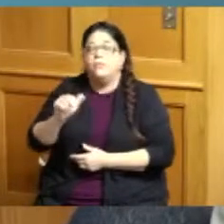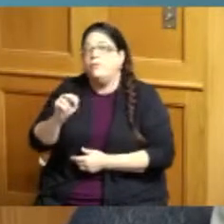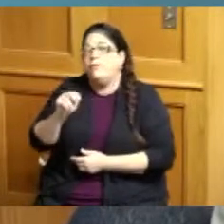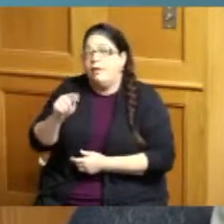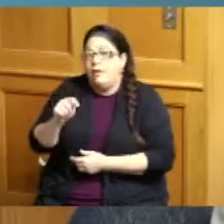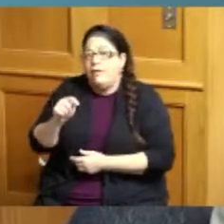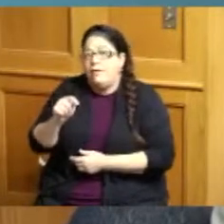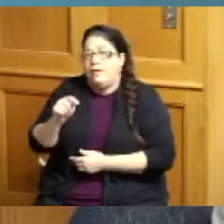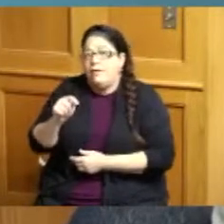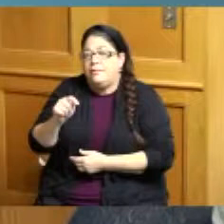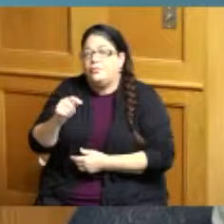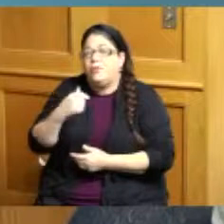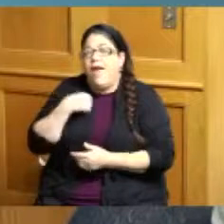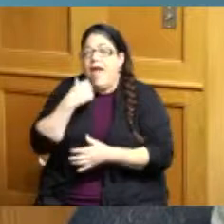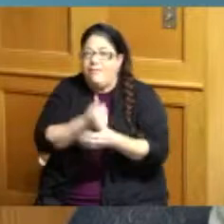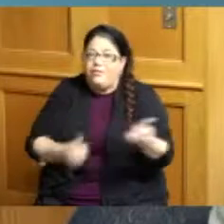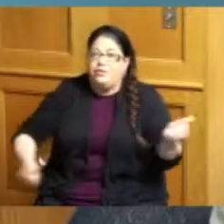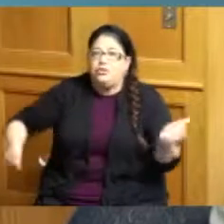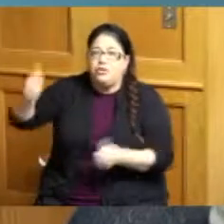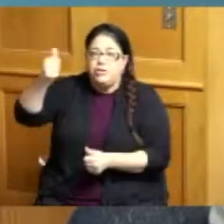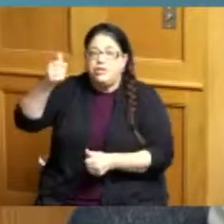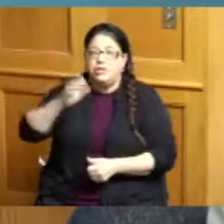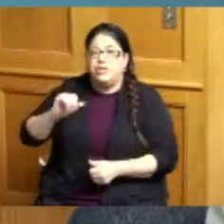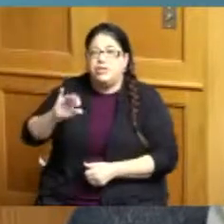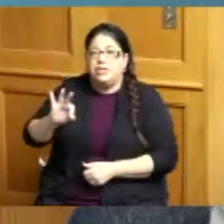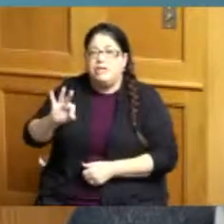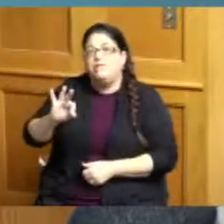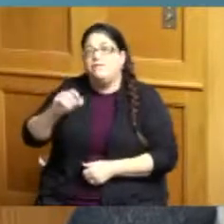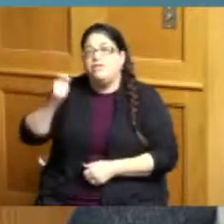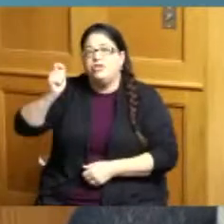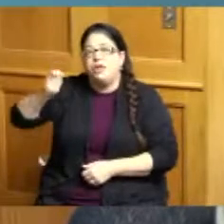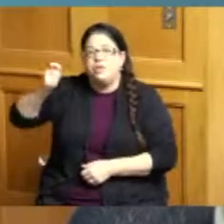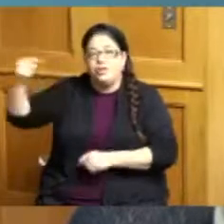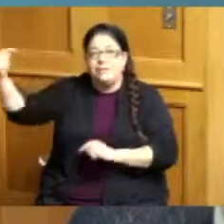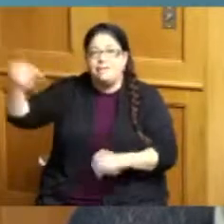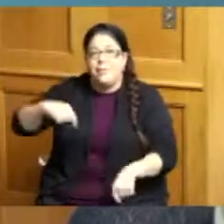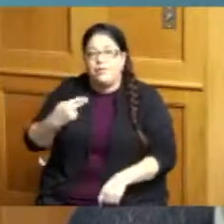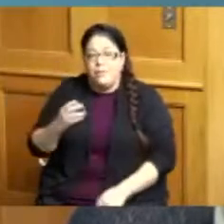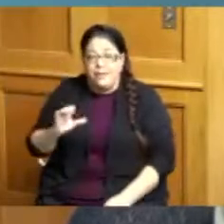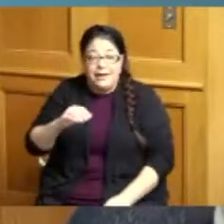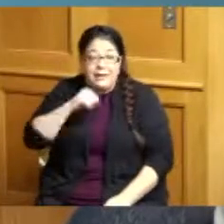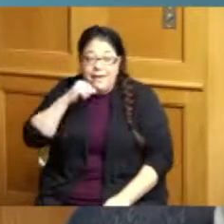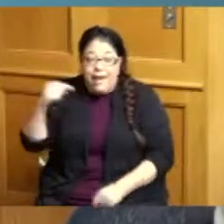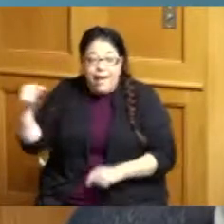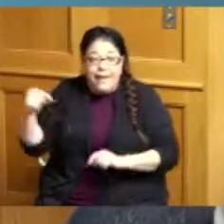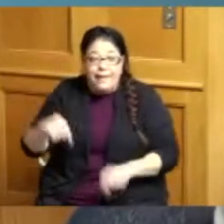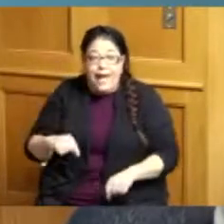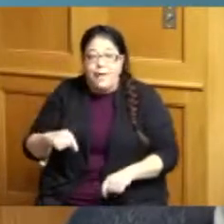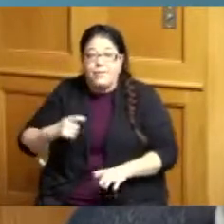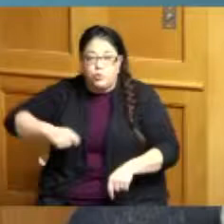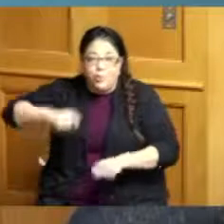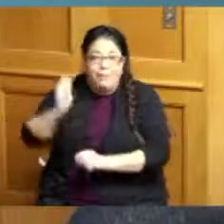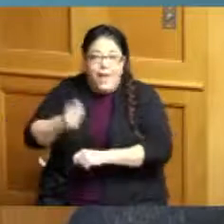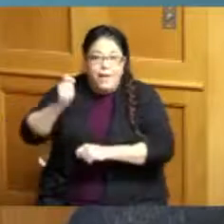this chief justice coming down to Hamilton County not coming down to put a hammer on anything not